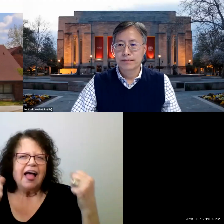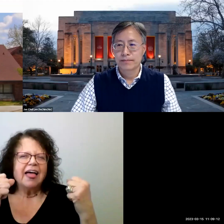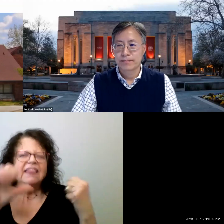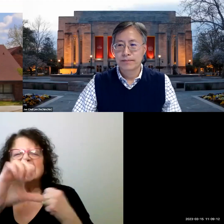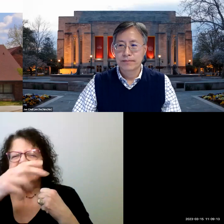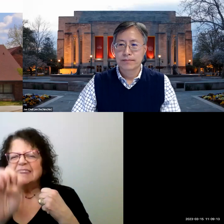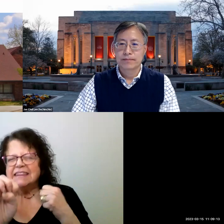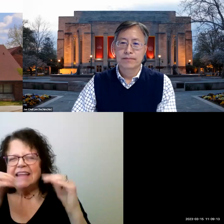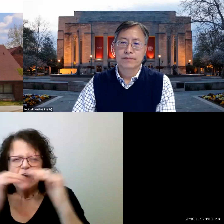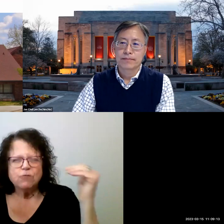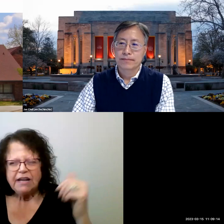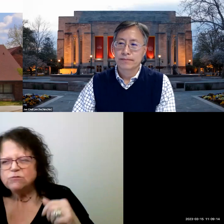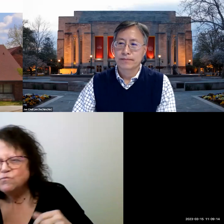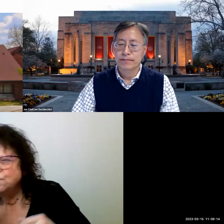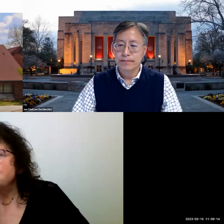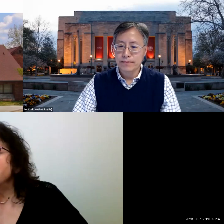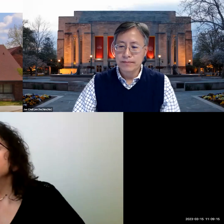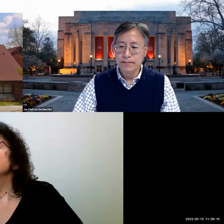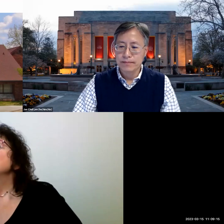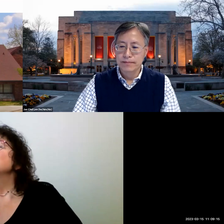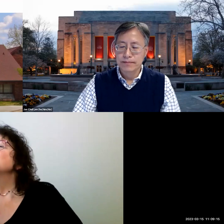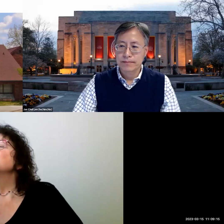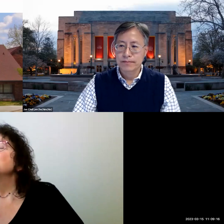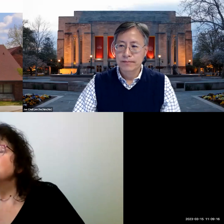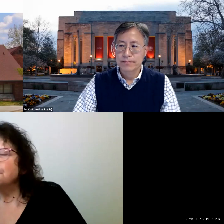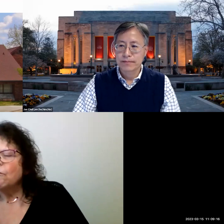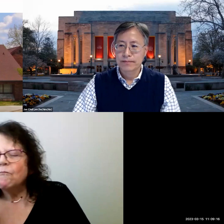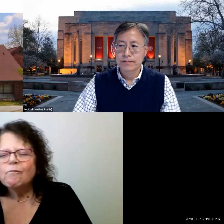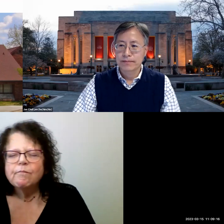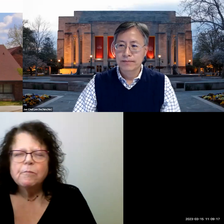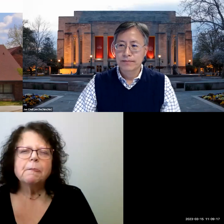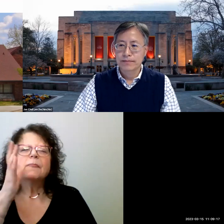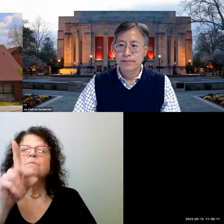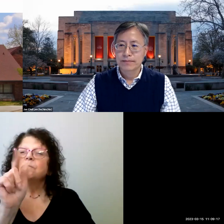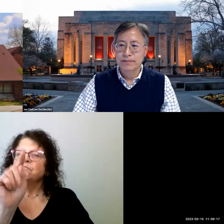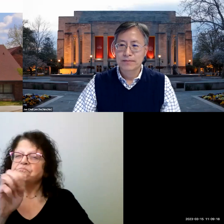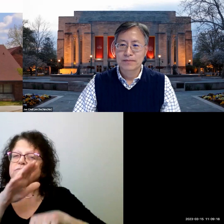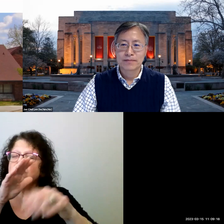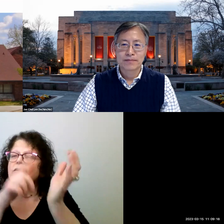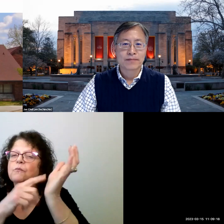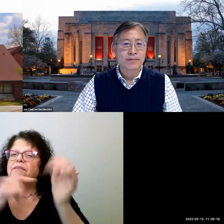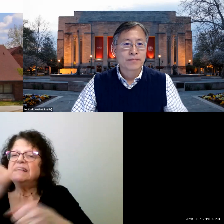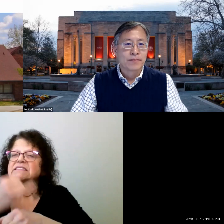of an update on what the Institute is doing with our COVID-19 project.